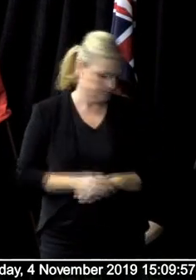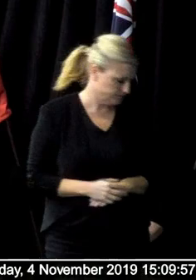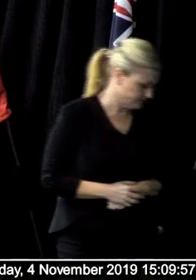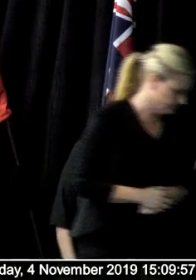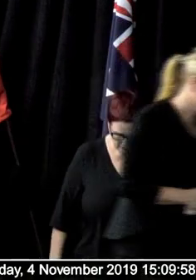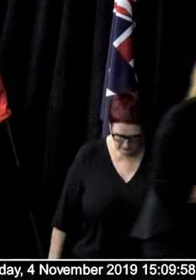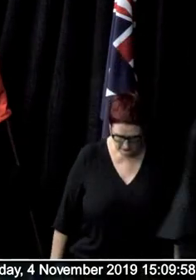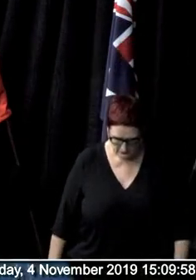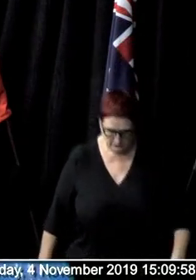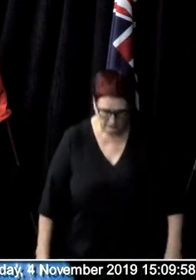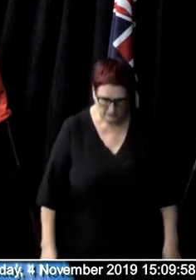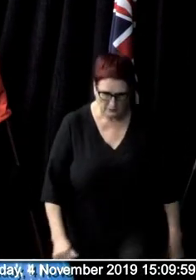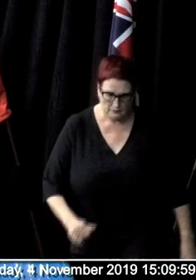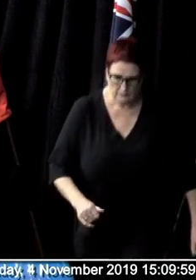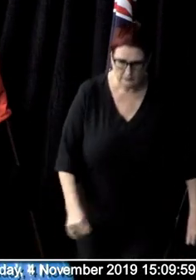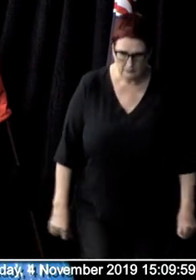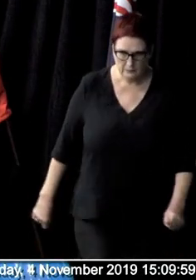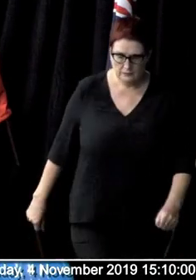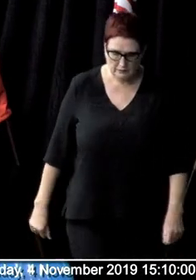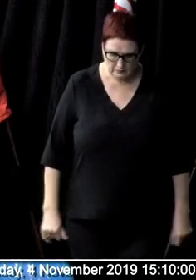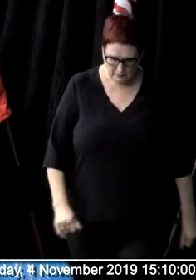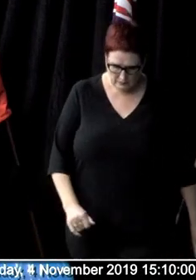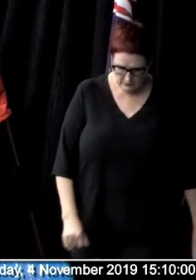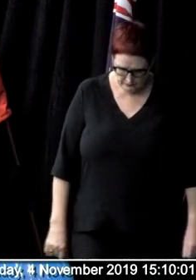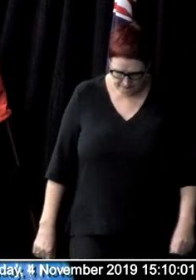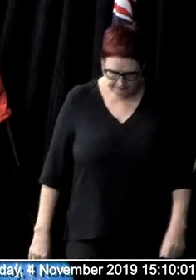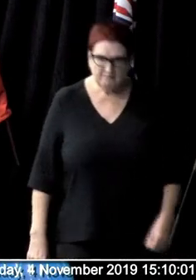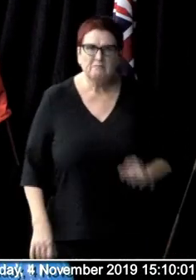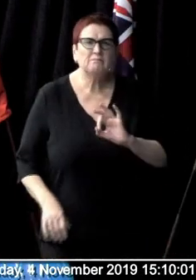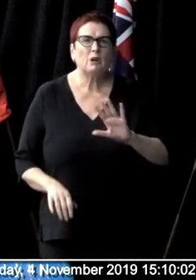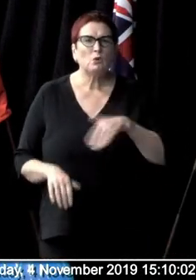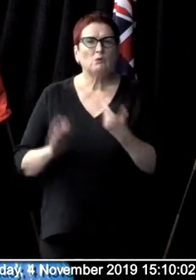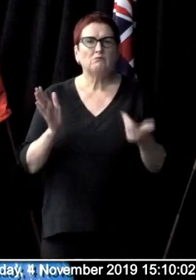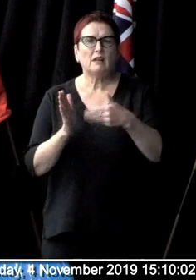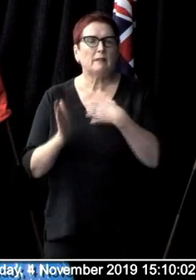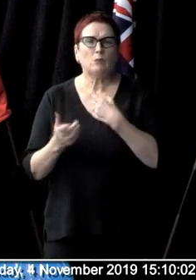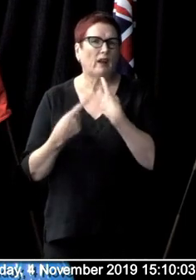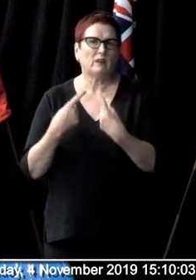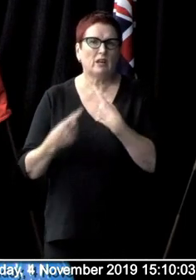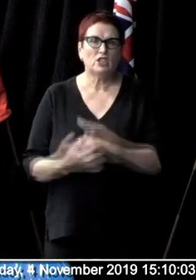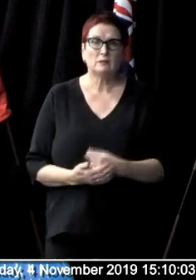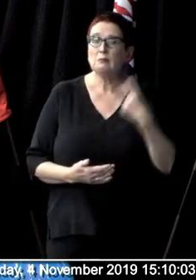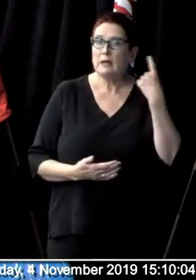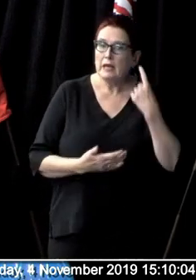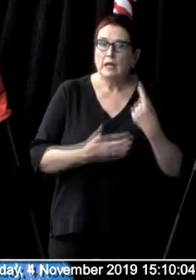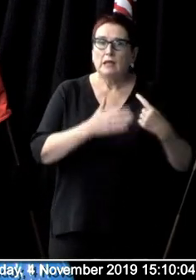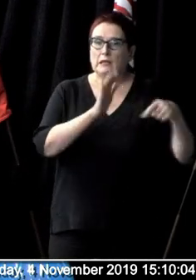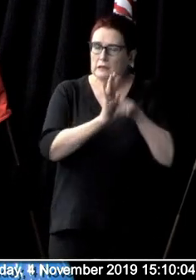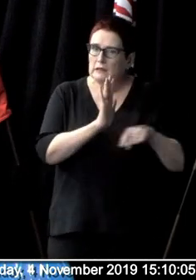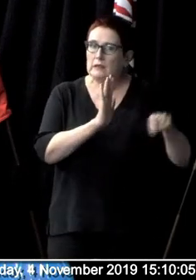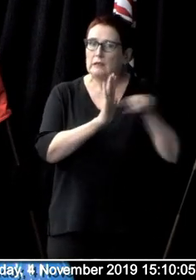We definitely hear from our parents that the negative and the demoralising impact